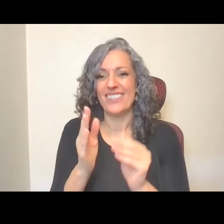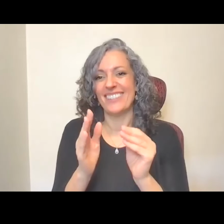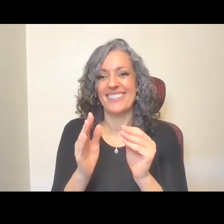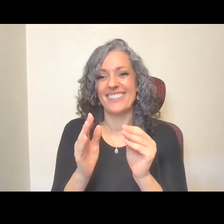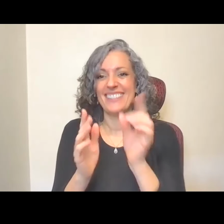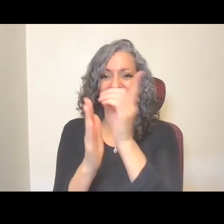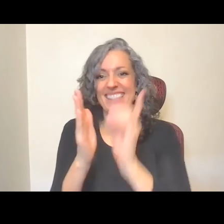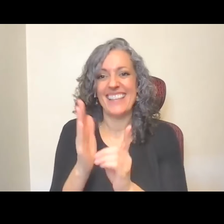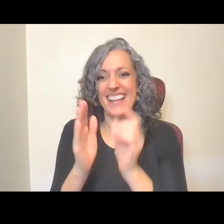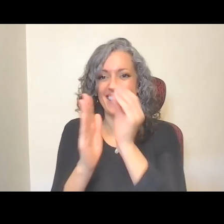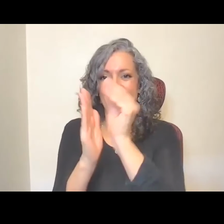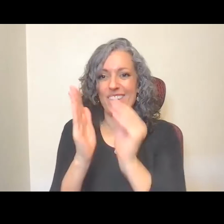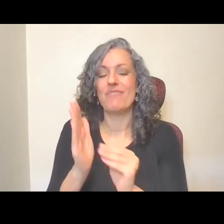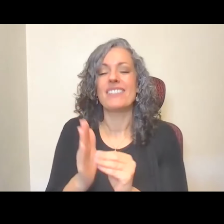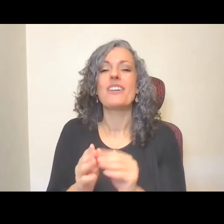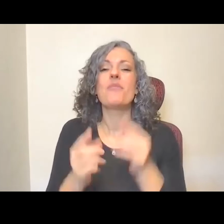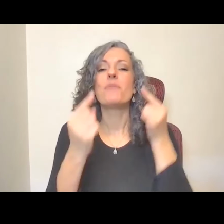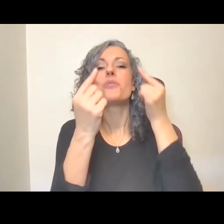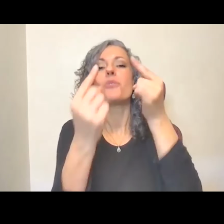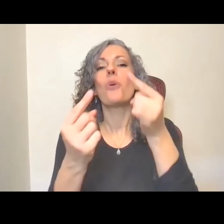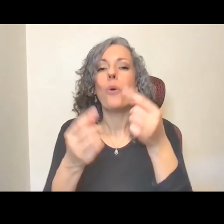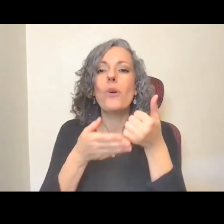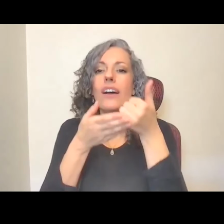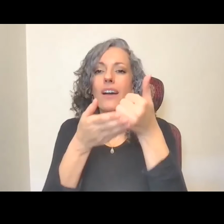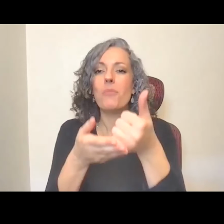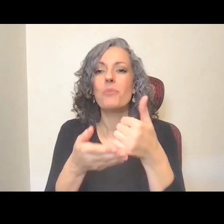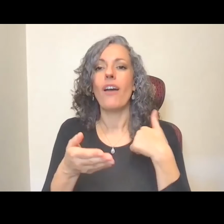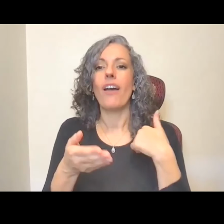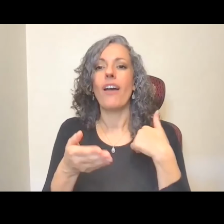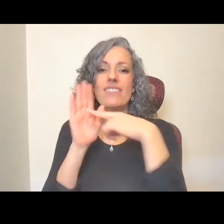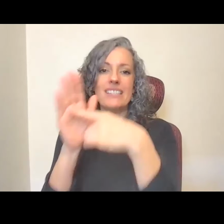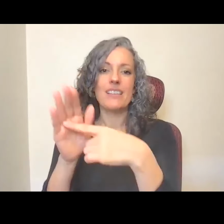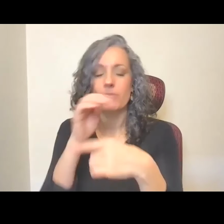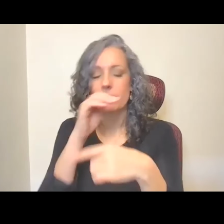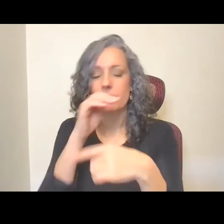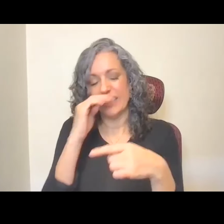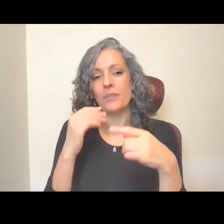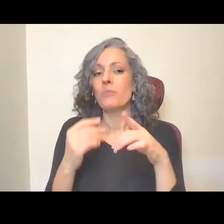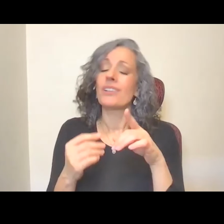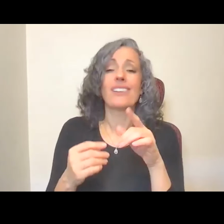The goal was to give you some example, but I'll be honest, I don't always have time to document all